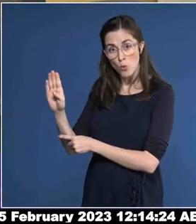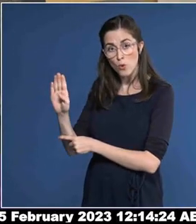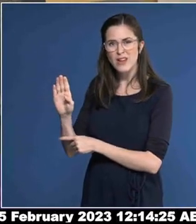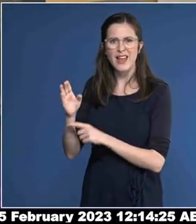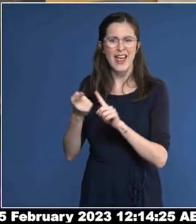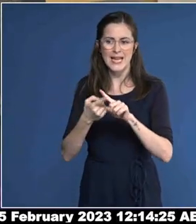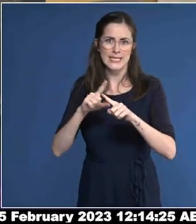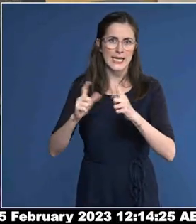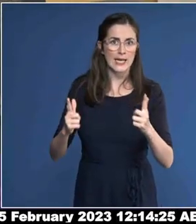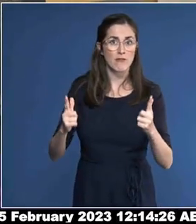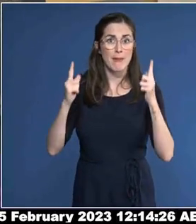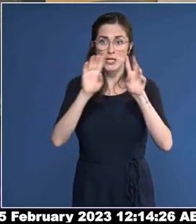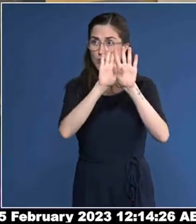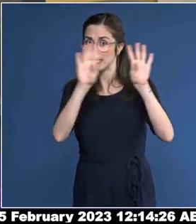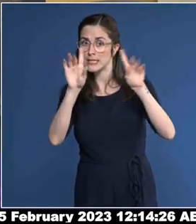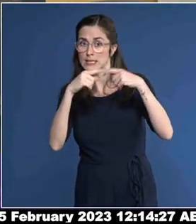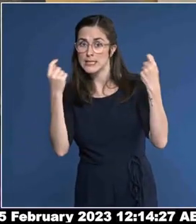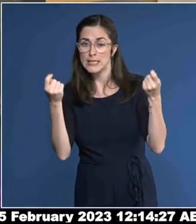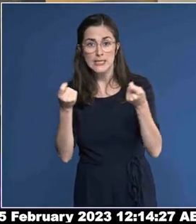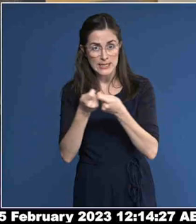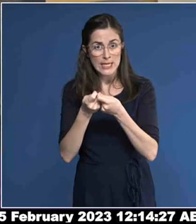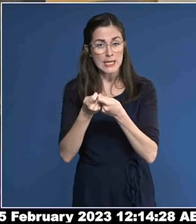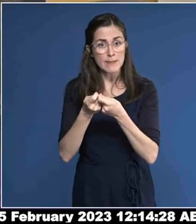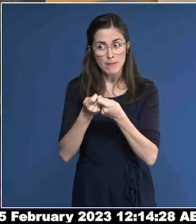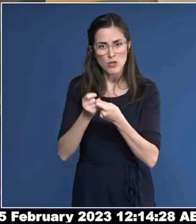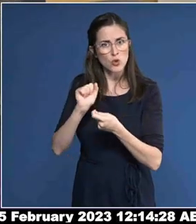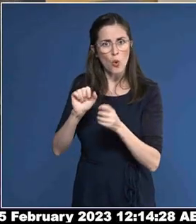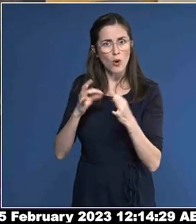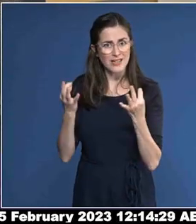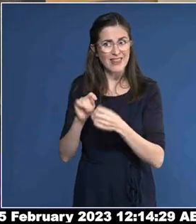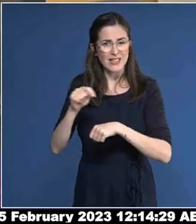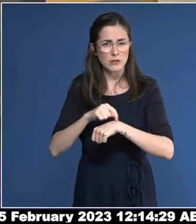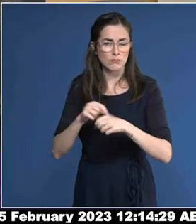a strategy of significant organisational growth, and the manner in which this strategy